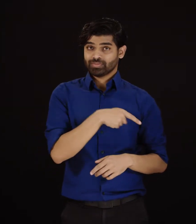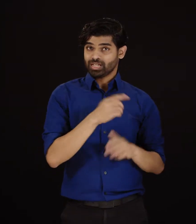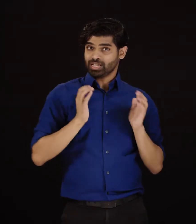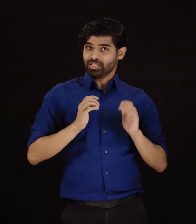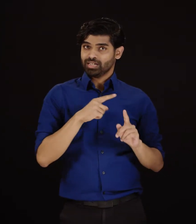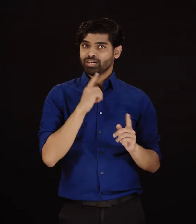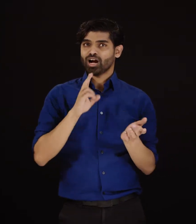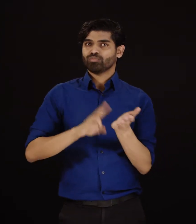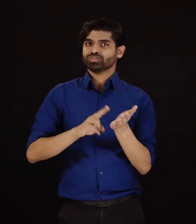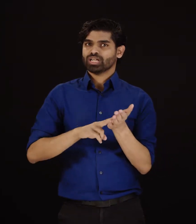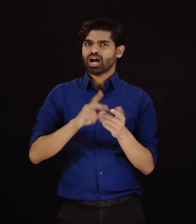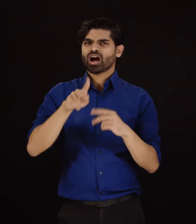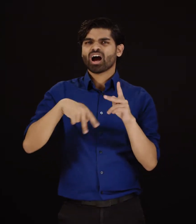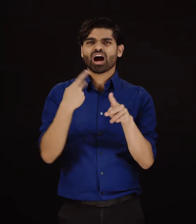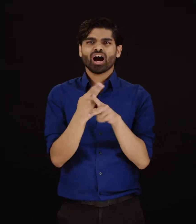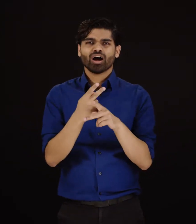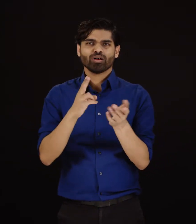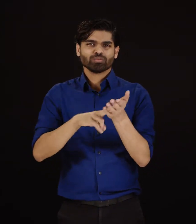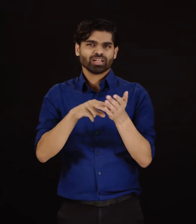is not applicable.